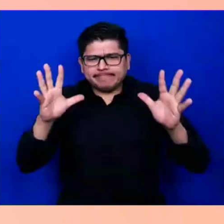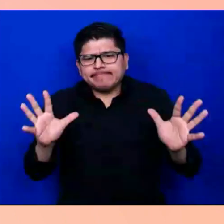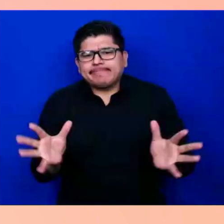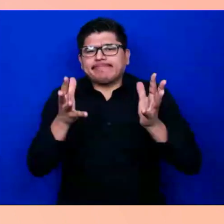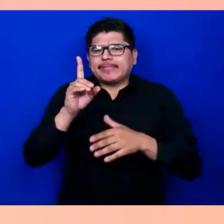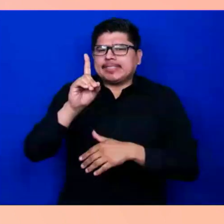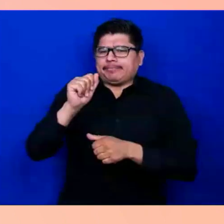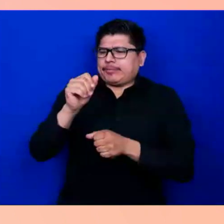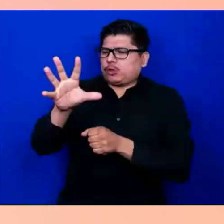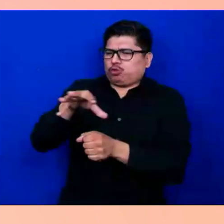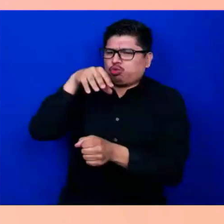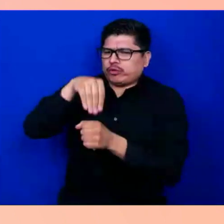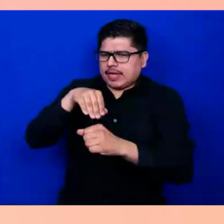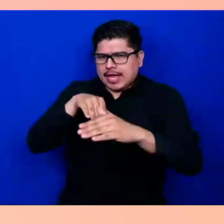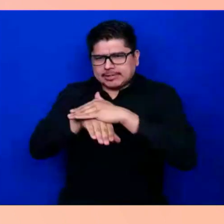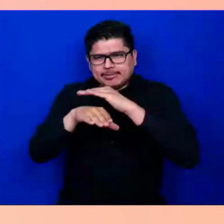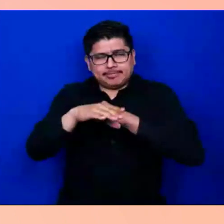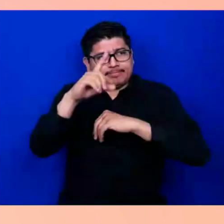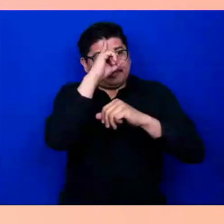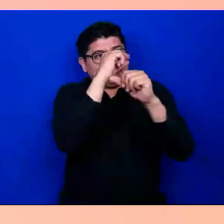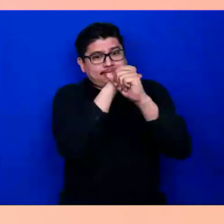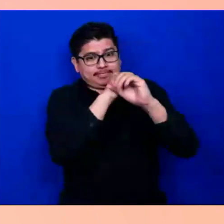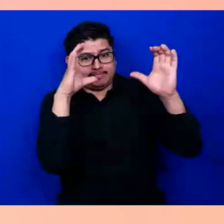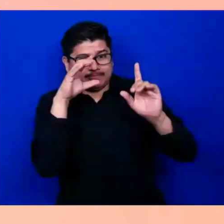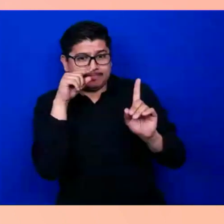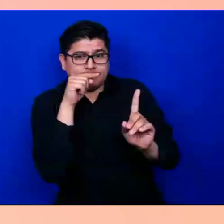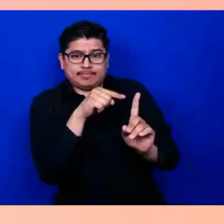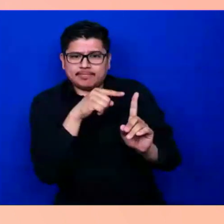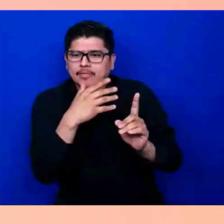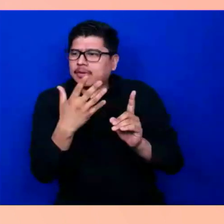so everyone has the tools and resources they need to thrive.